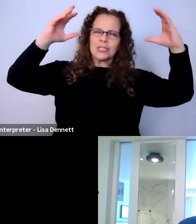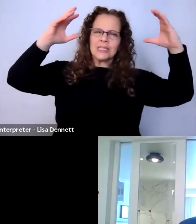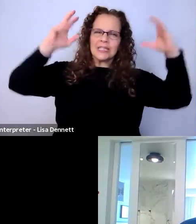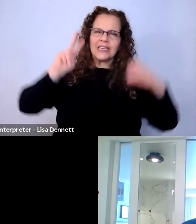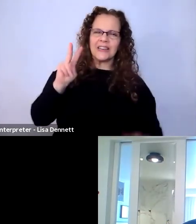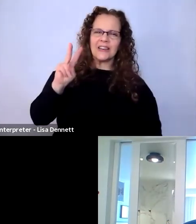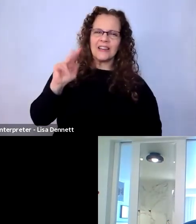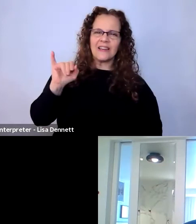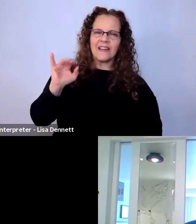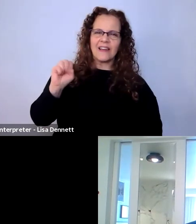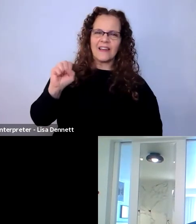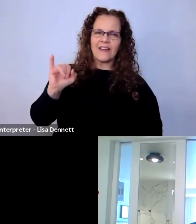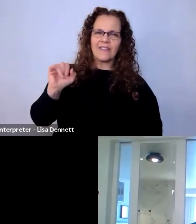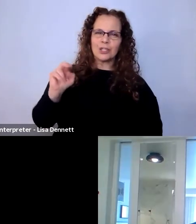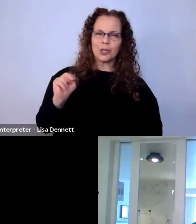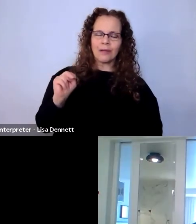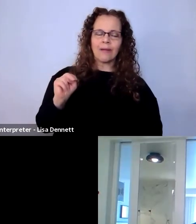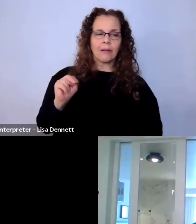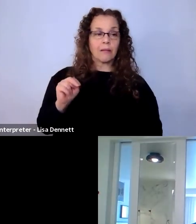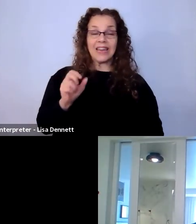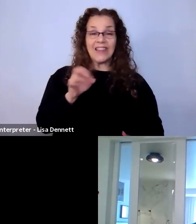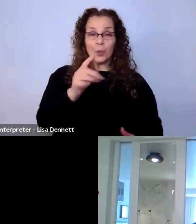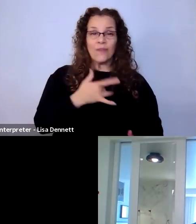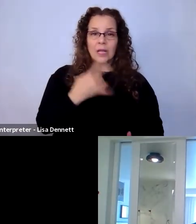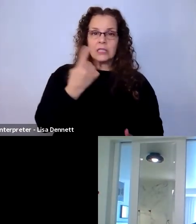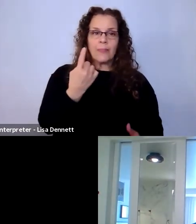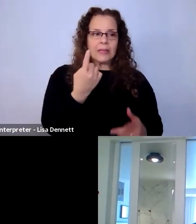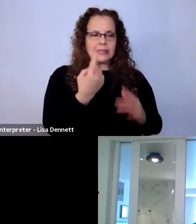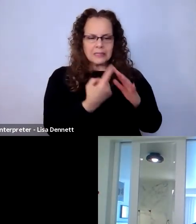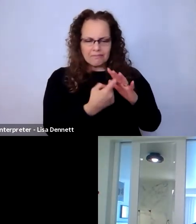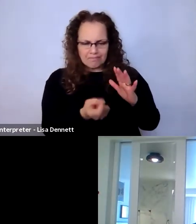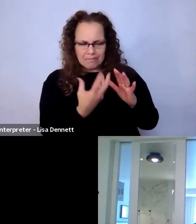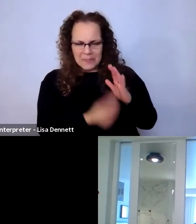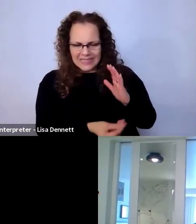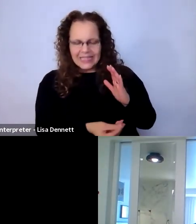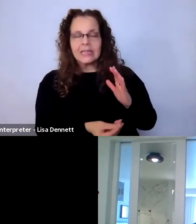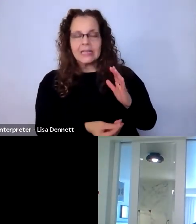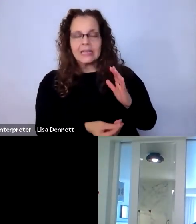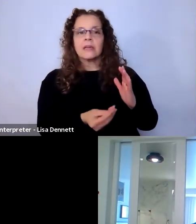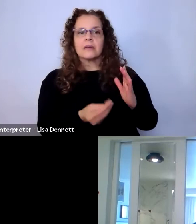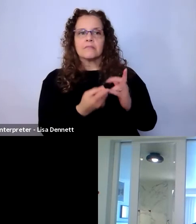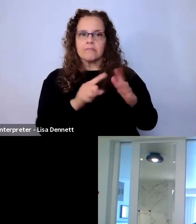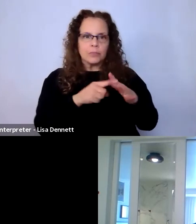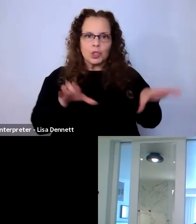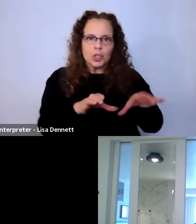there's something missing out there just start, something I never thought that a blog post will turn into this, so you just never know if you